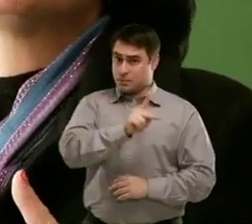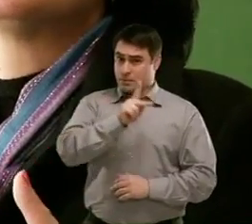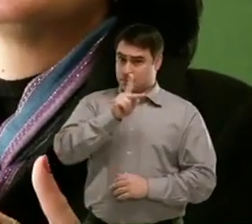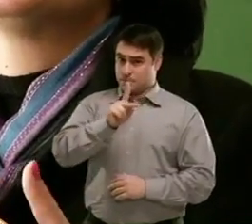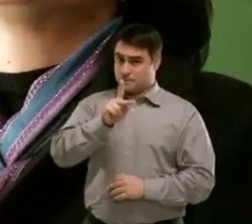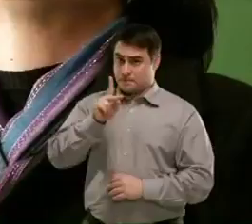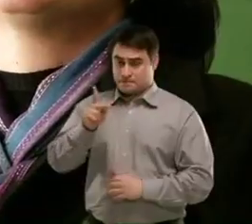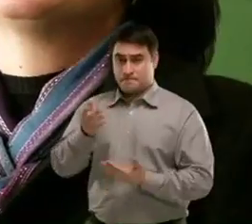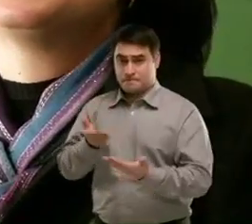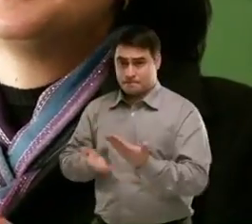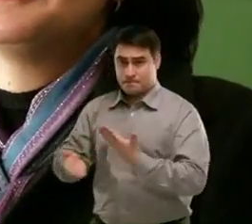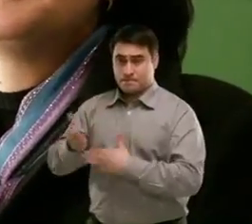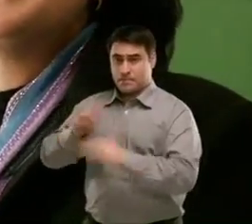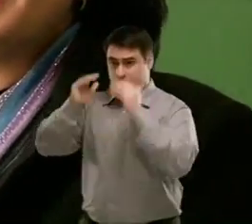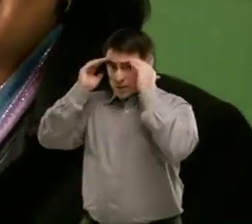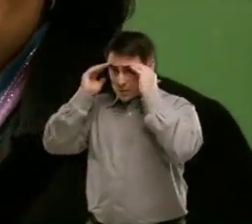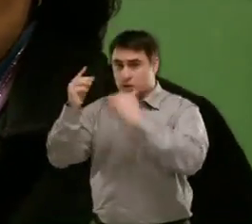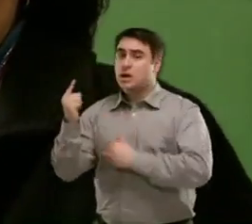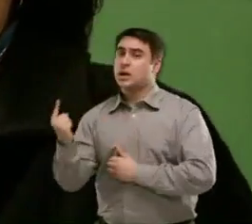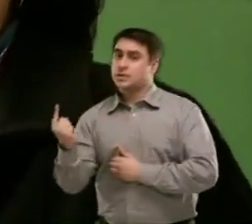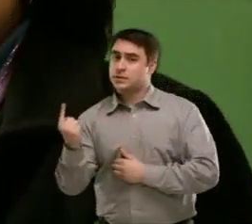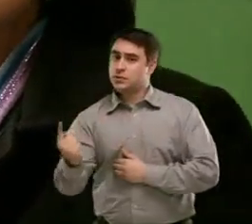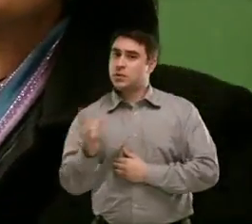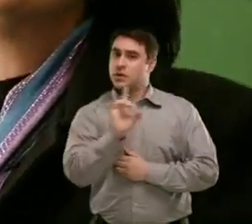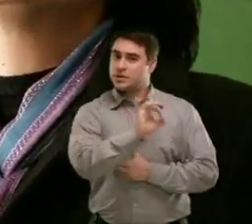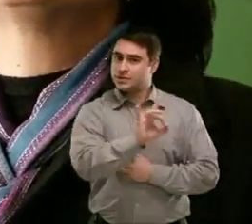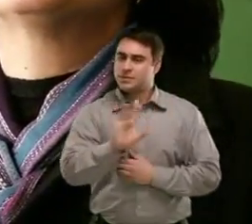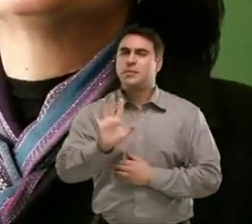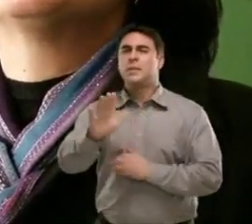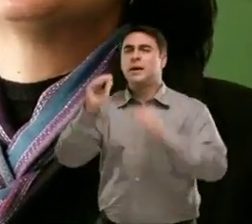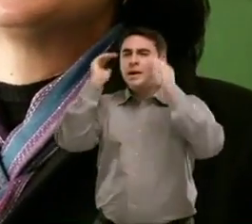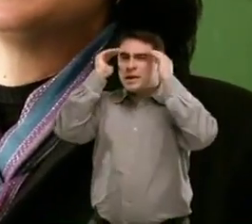"To respect the individuality of the student". But what does it mean to respect the individuality of the student?